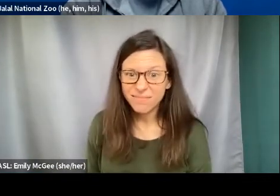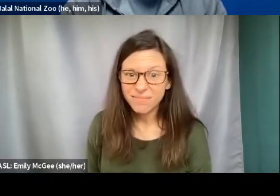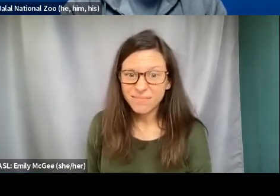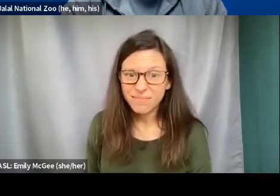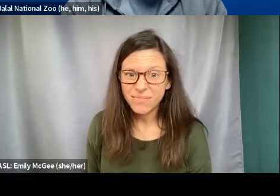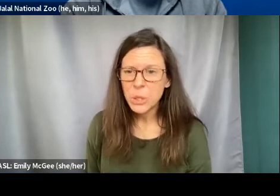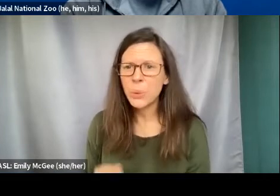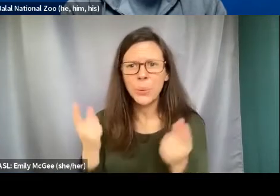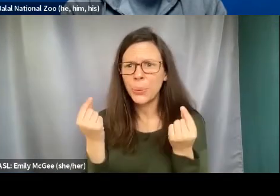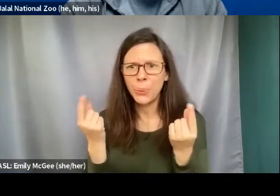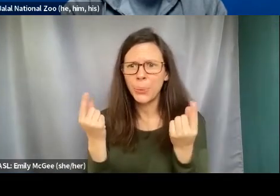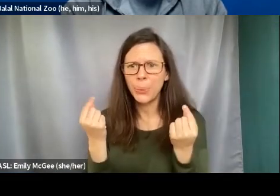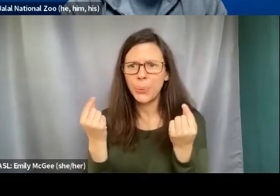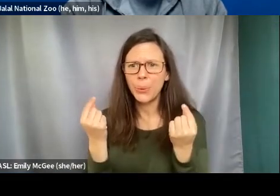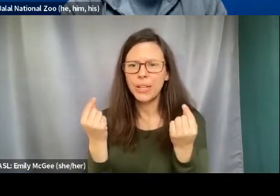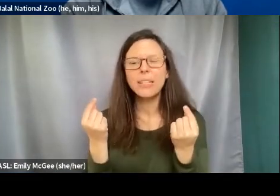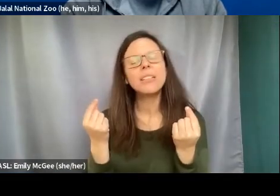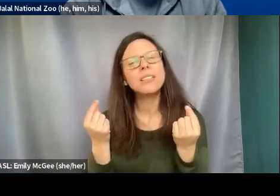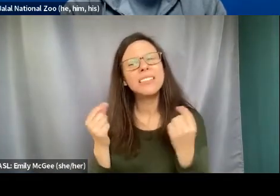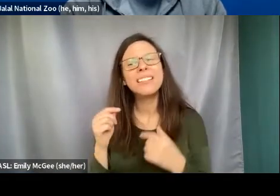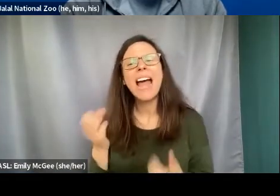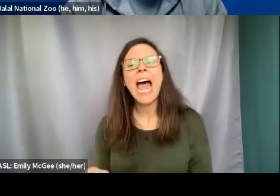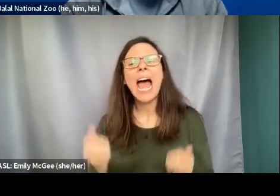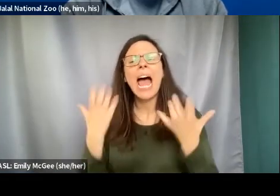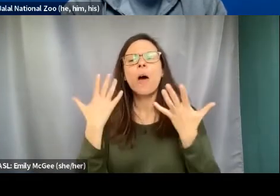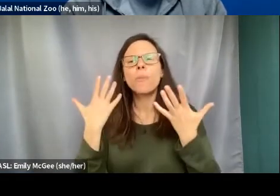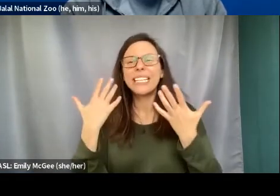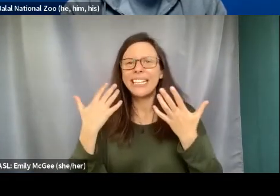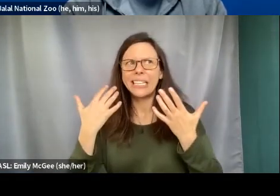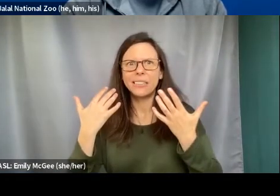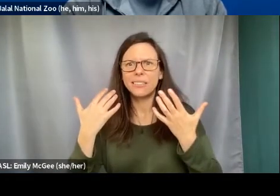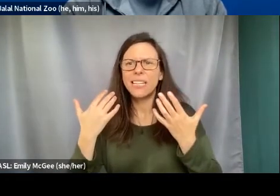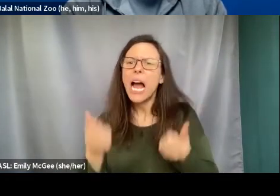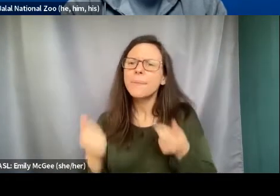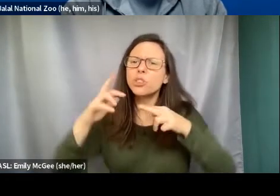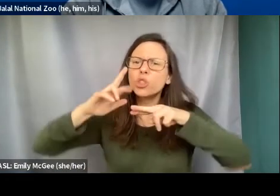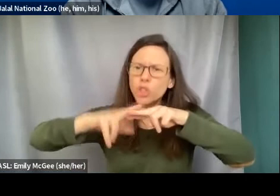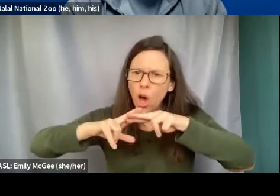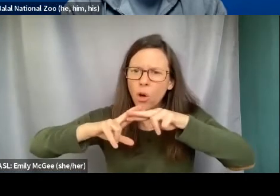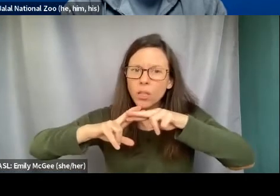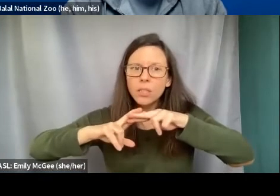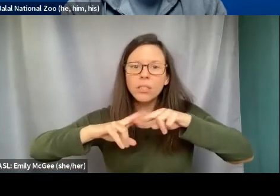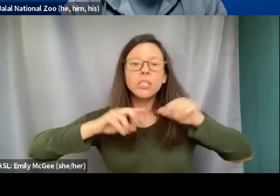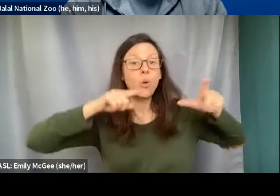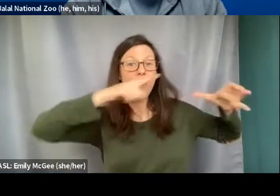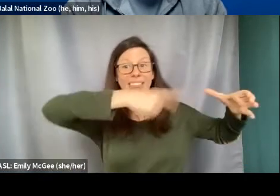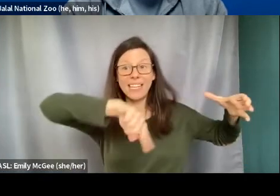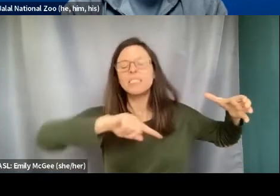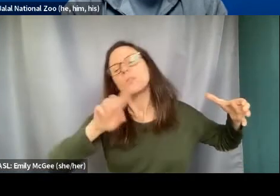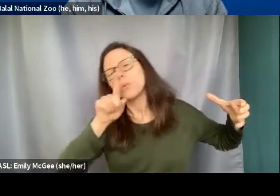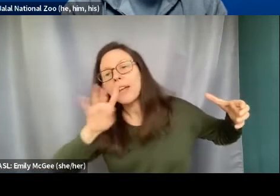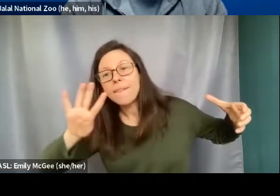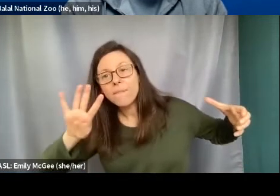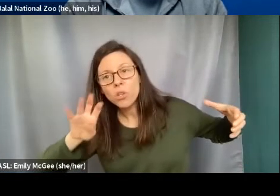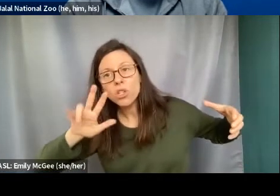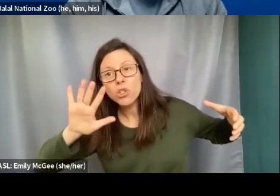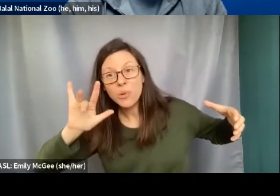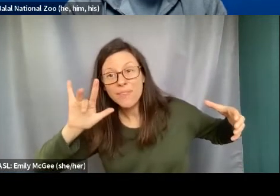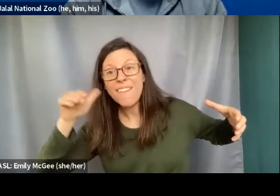So I'm going to be asking you how many tons of salt are in the 425,000 gallon sea lion pool.